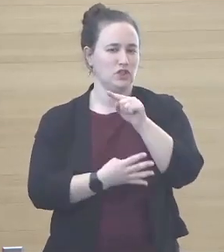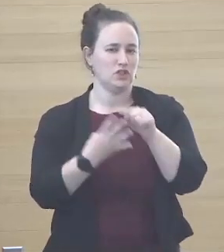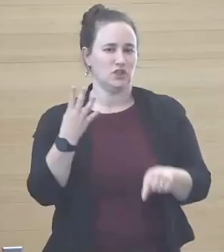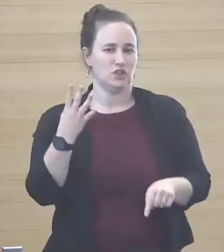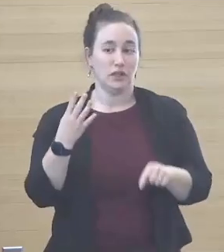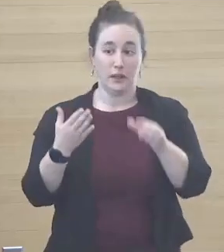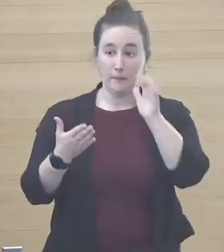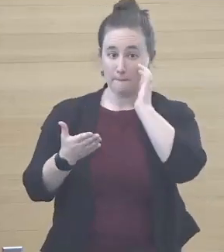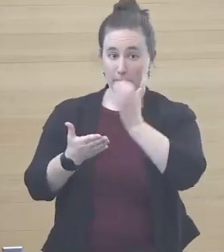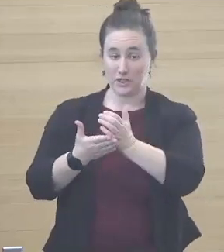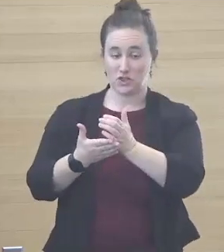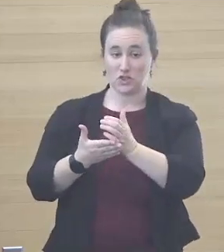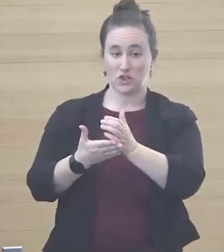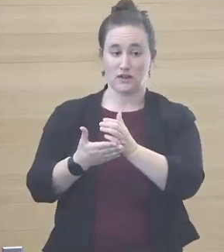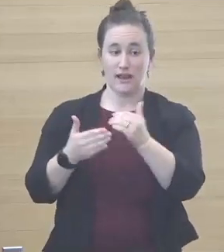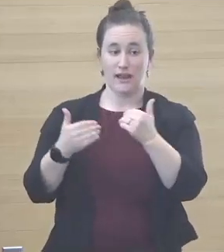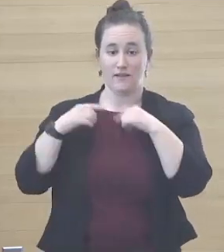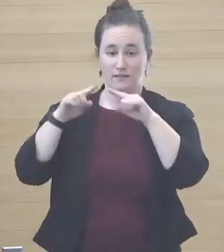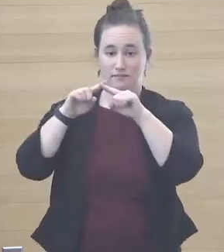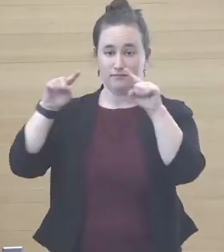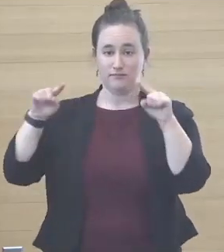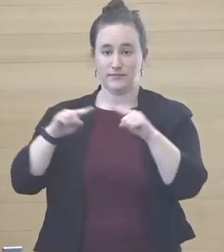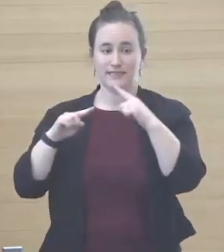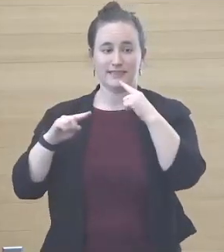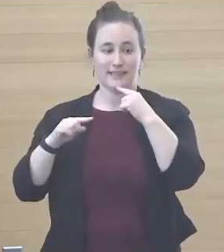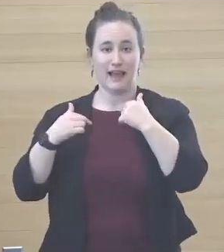a button that says I Heart ADA.